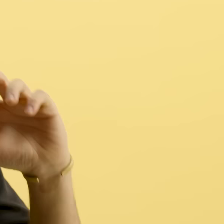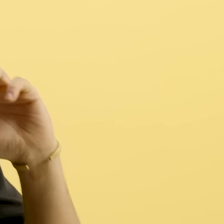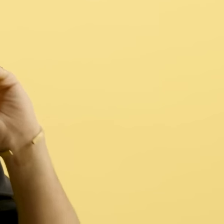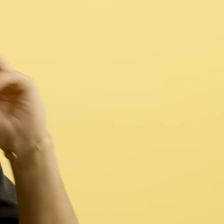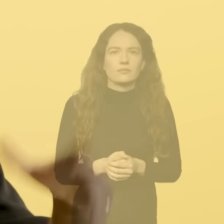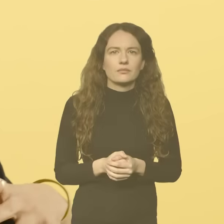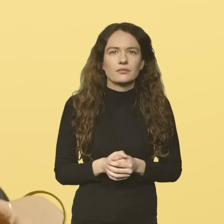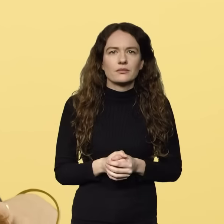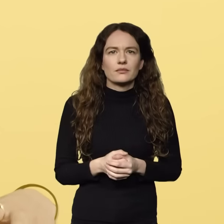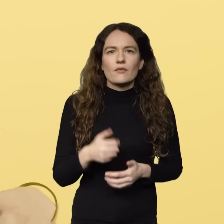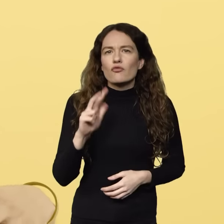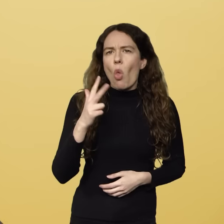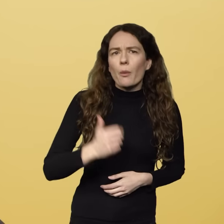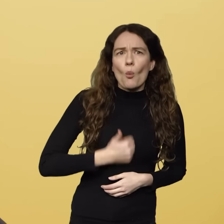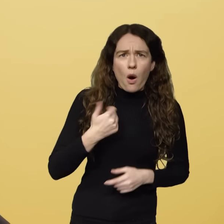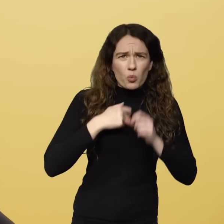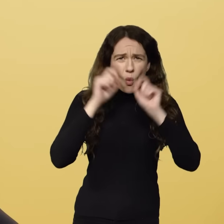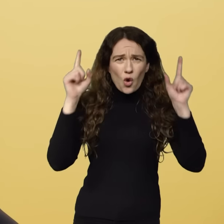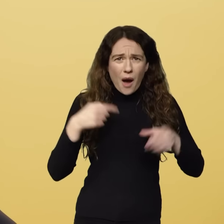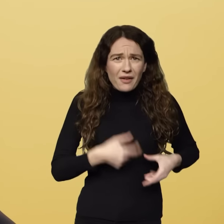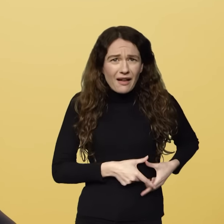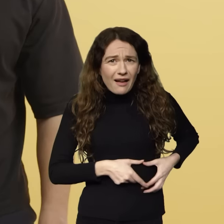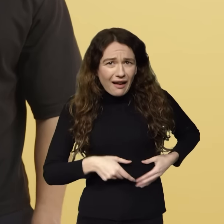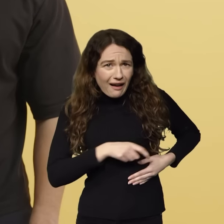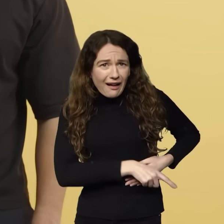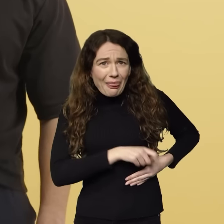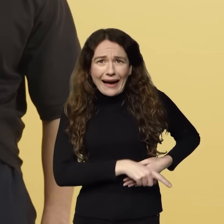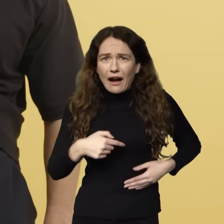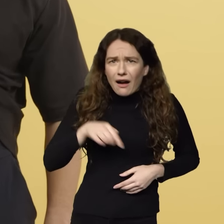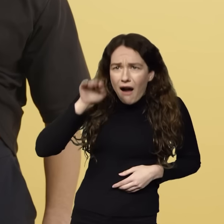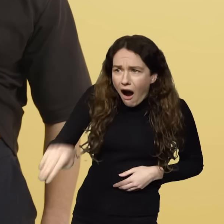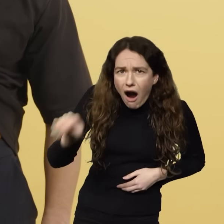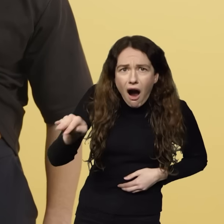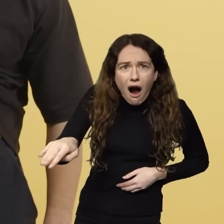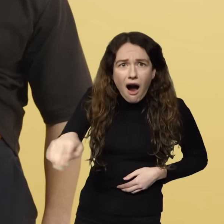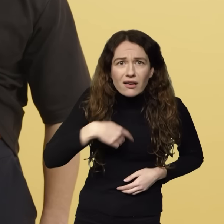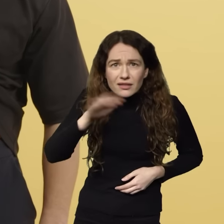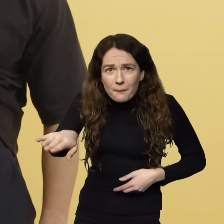About three in the morning I wake up and I've had a leak. I wake her up. I'm like: ‘Bonnie, my bags leaked.’